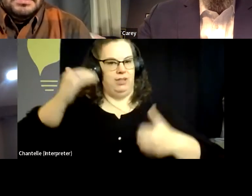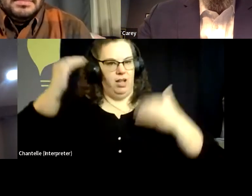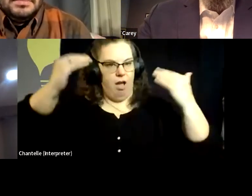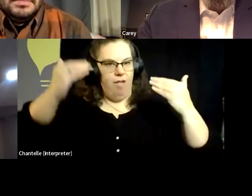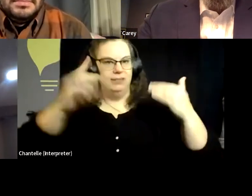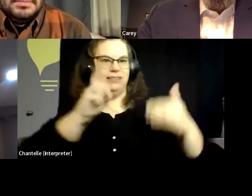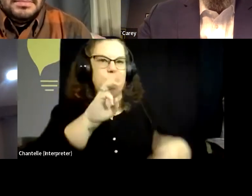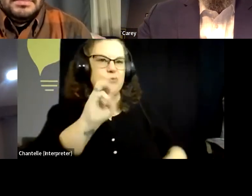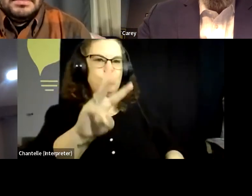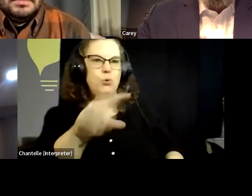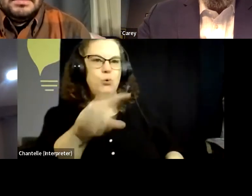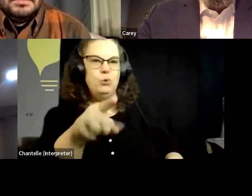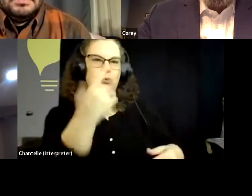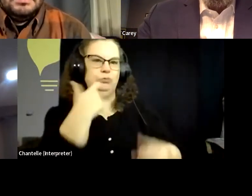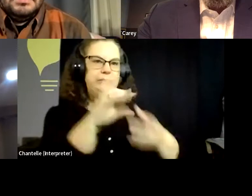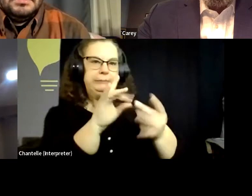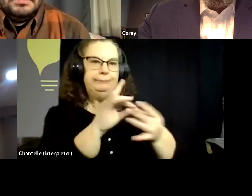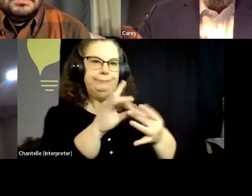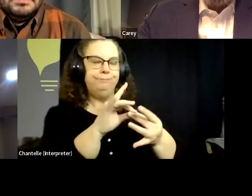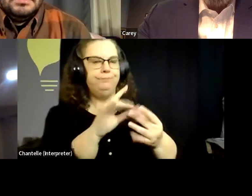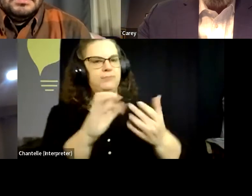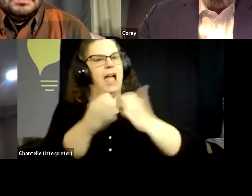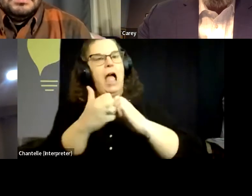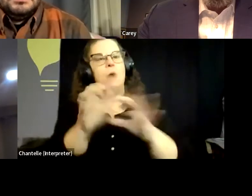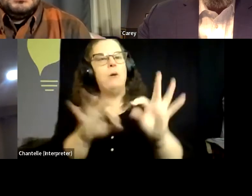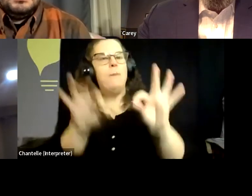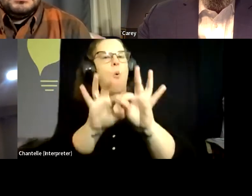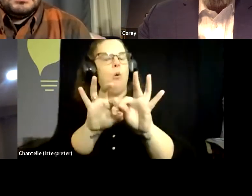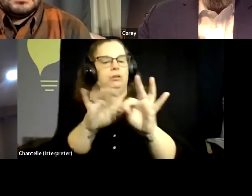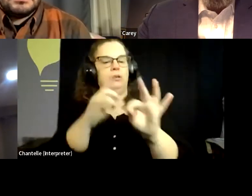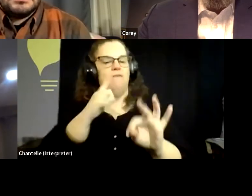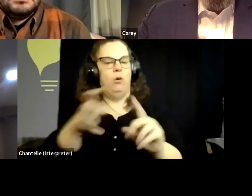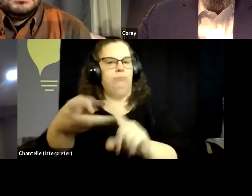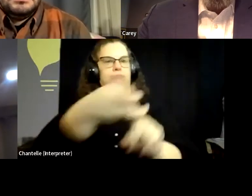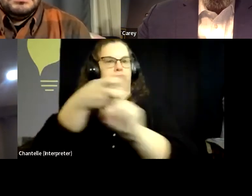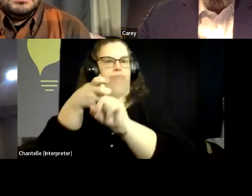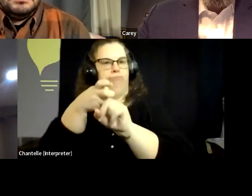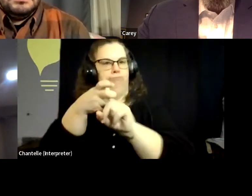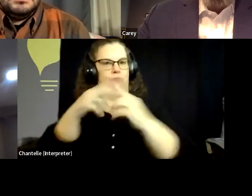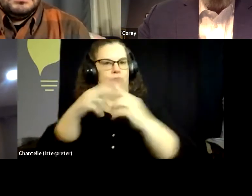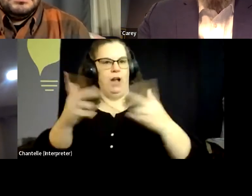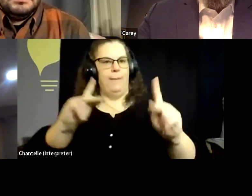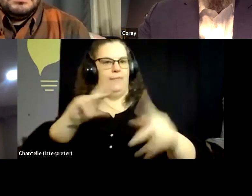about younger kids as well. How important is it to get the younger people involved in the activities at